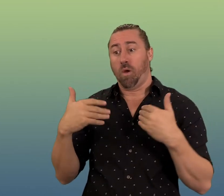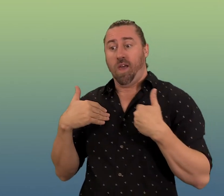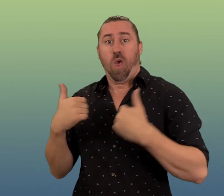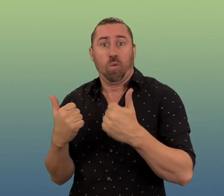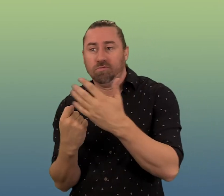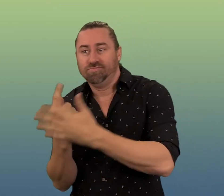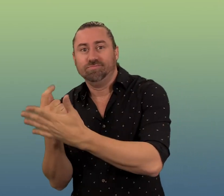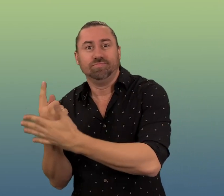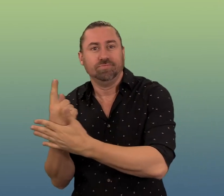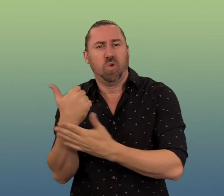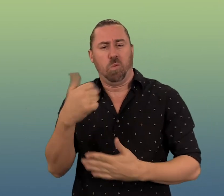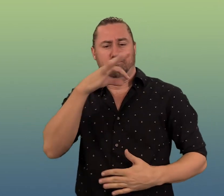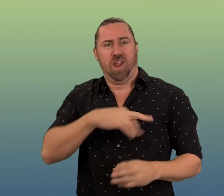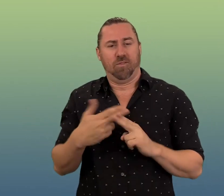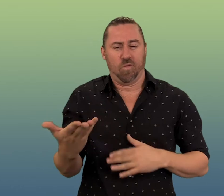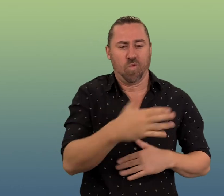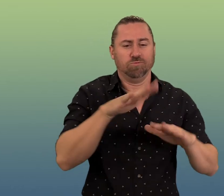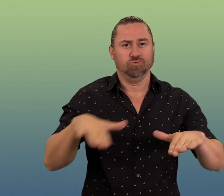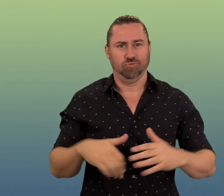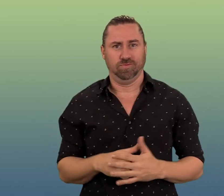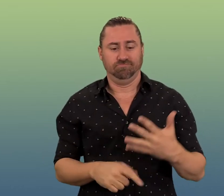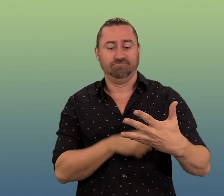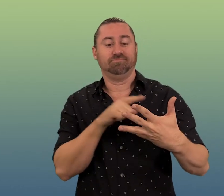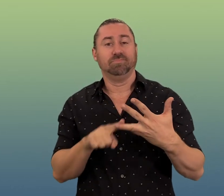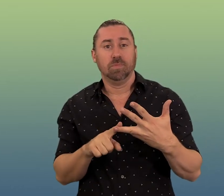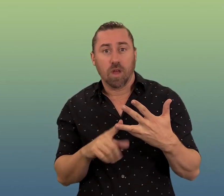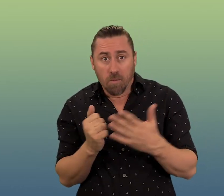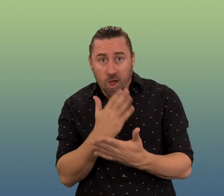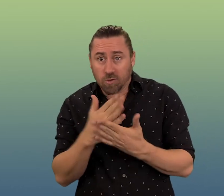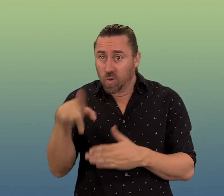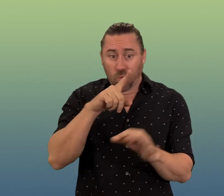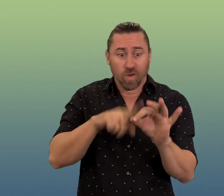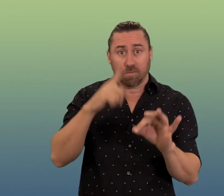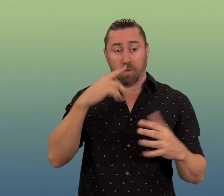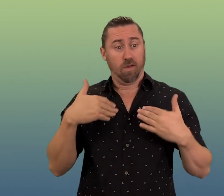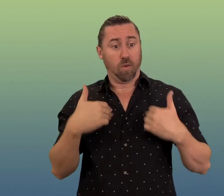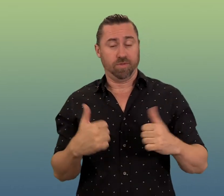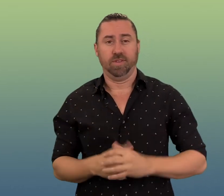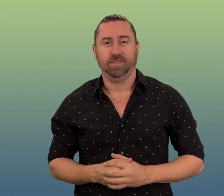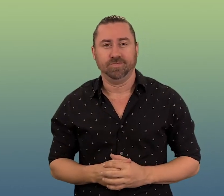will have significant benefits for all children. Keep Queenslanders healthy.